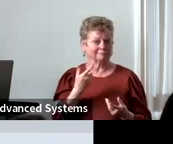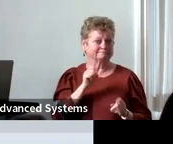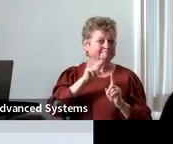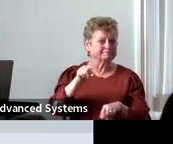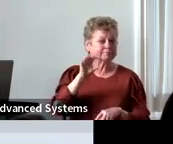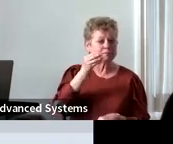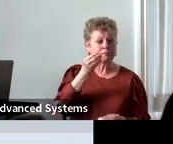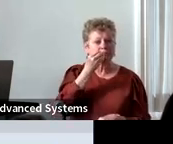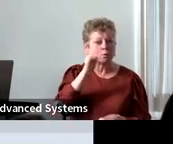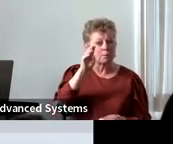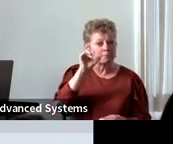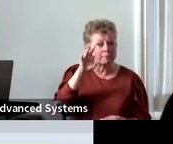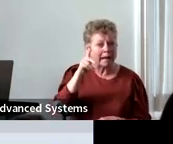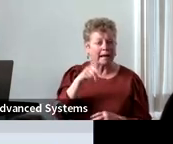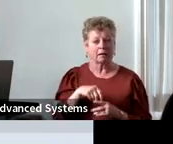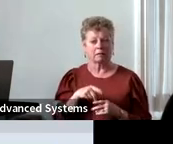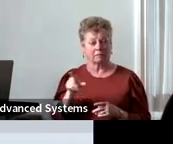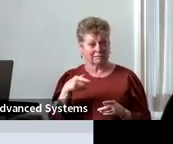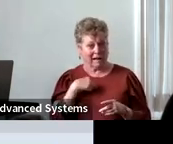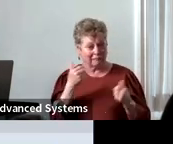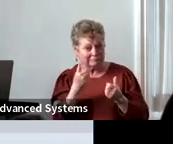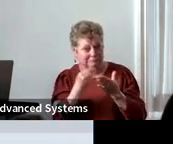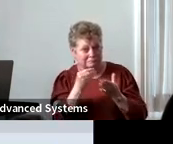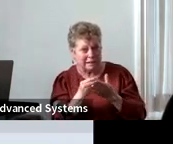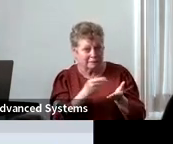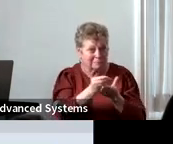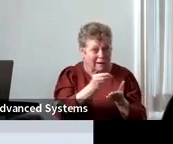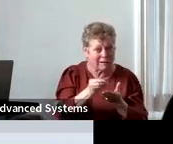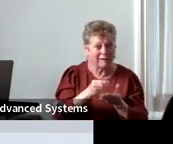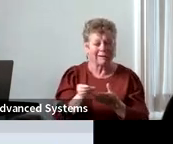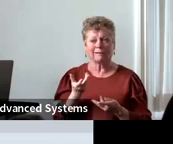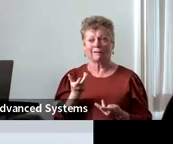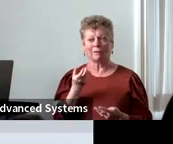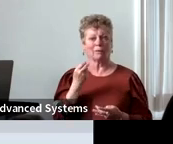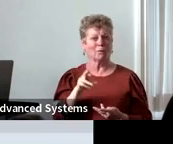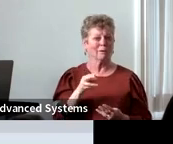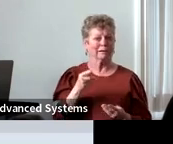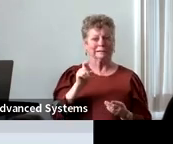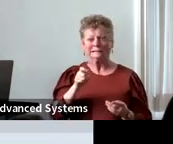whether they have enough money to buy things they wanted or needed.